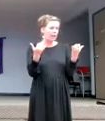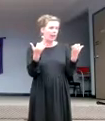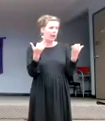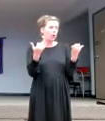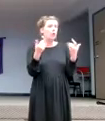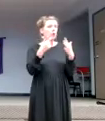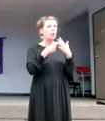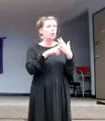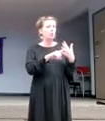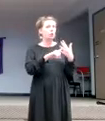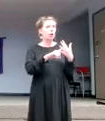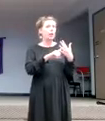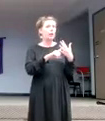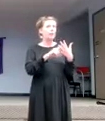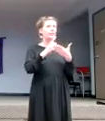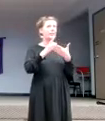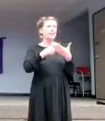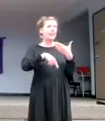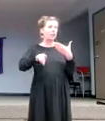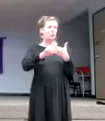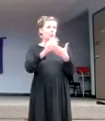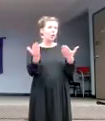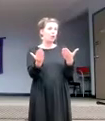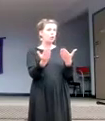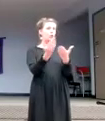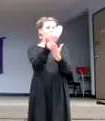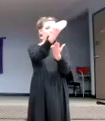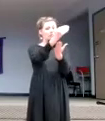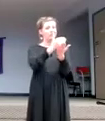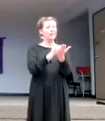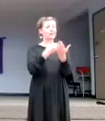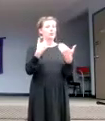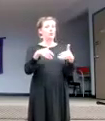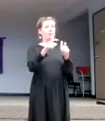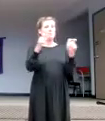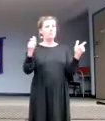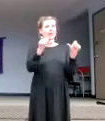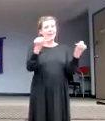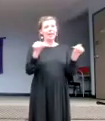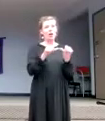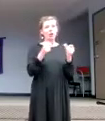ground as soon as next week on a brand new lift station, very large. It's replacing, I think,